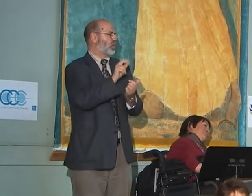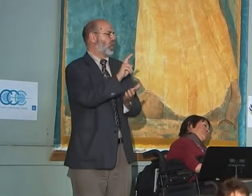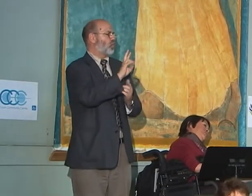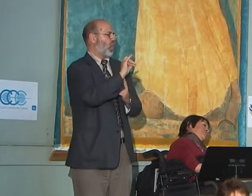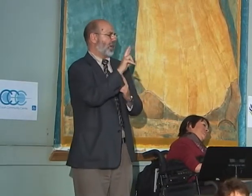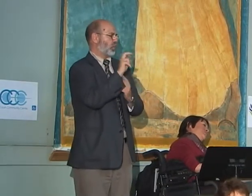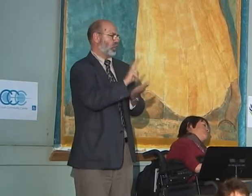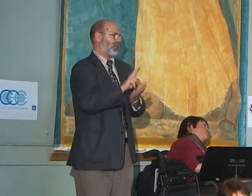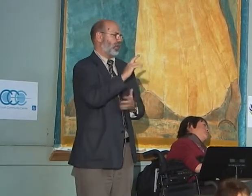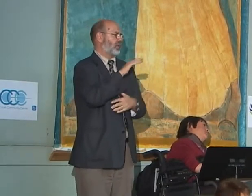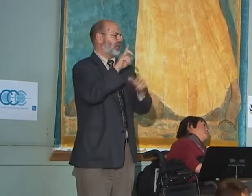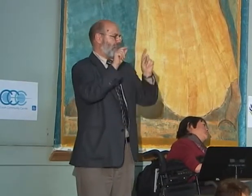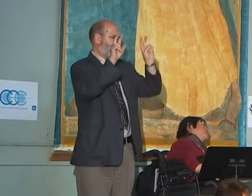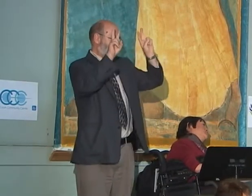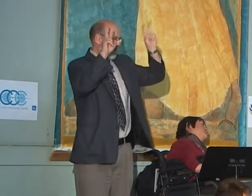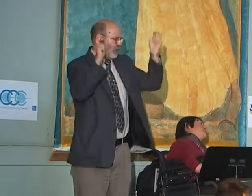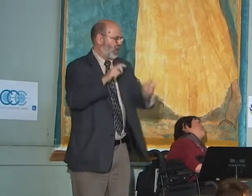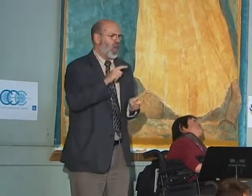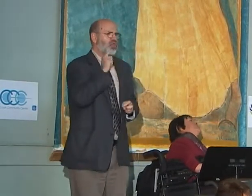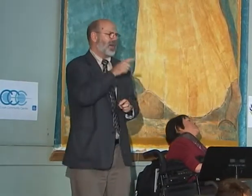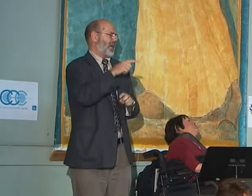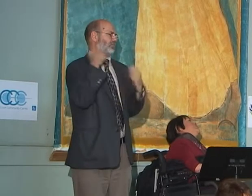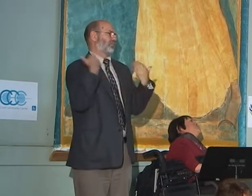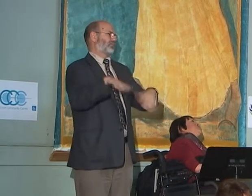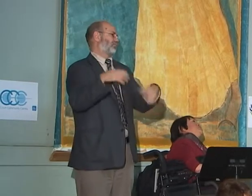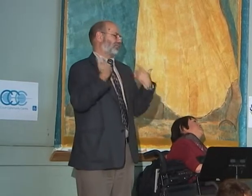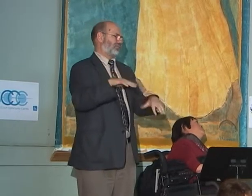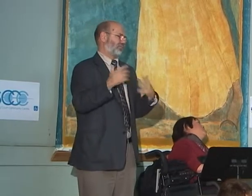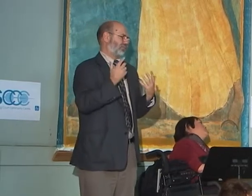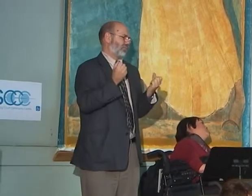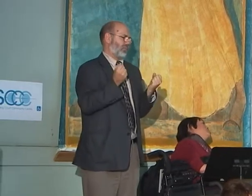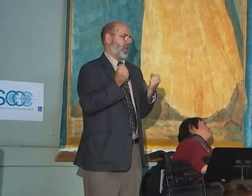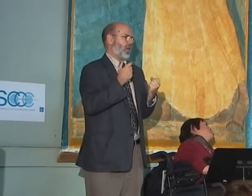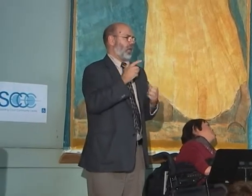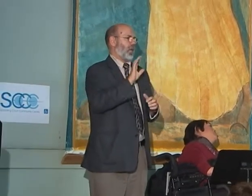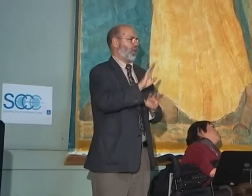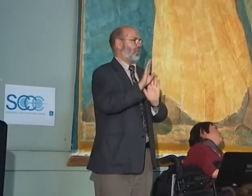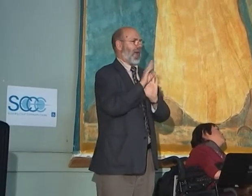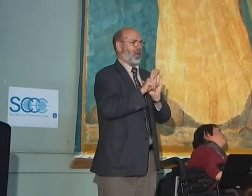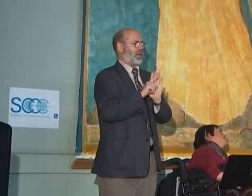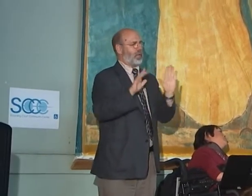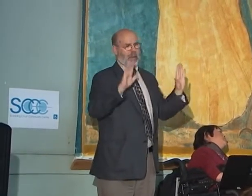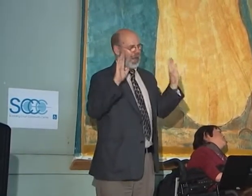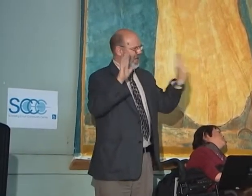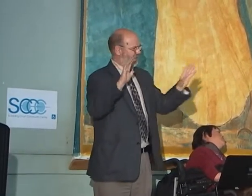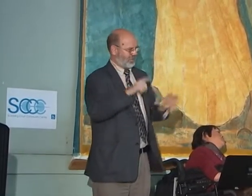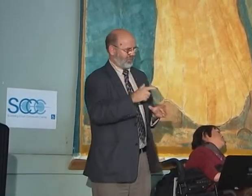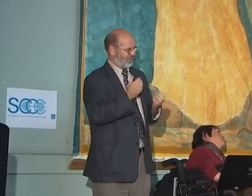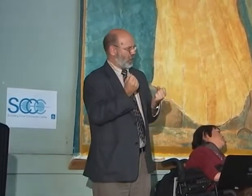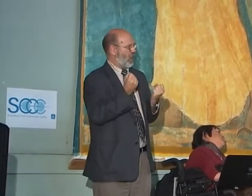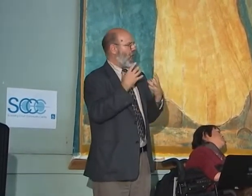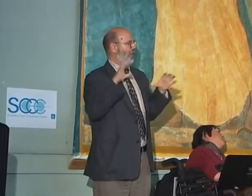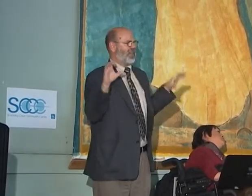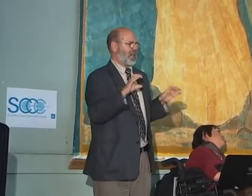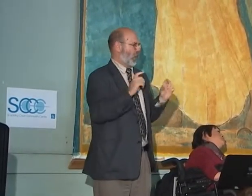She's also a student at Ryerson University, looking at disability issues. Uh, she is, ah, her background is really amazing,